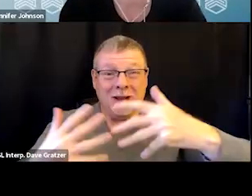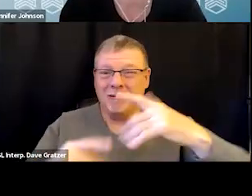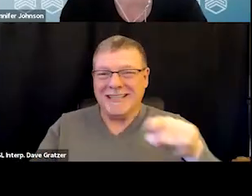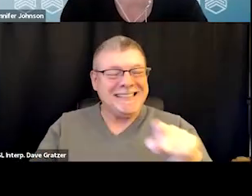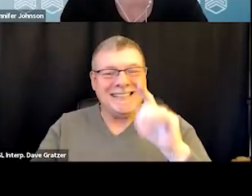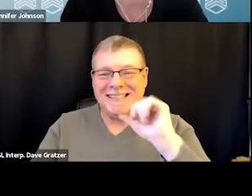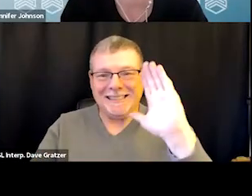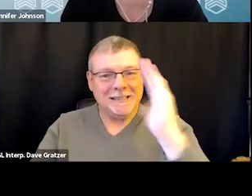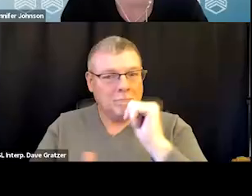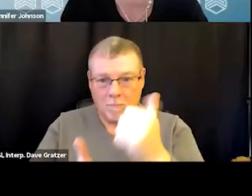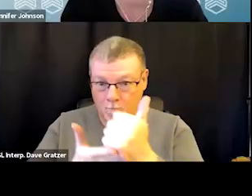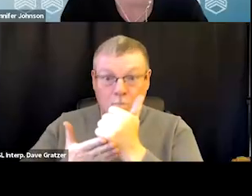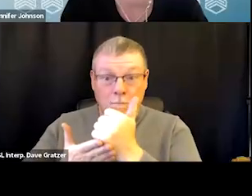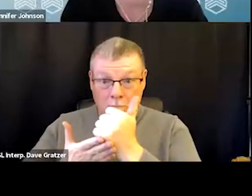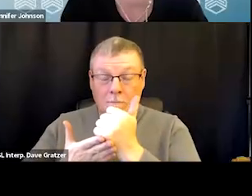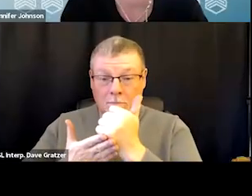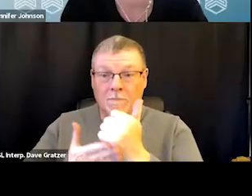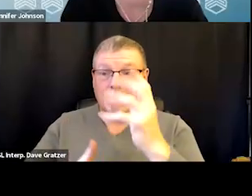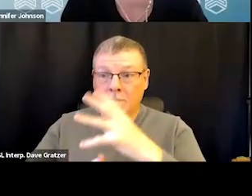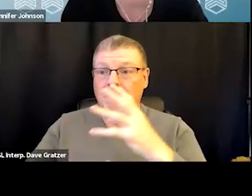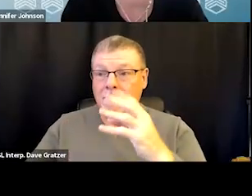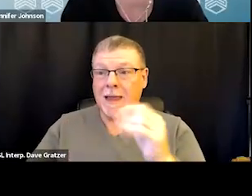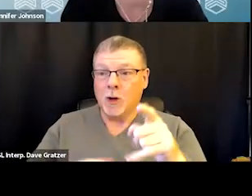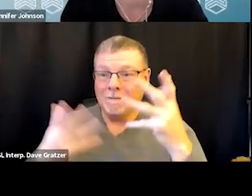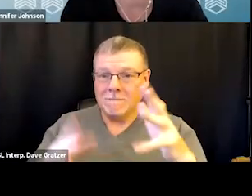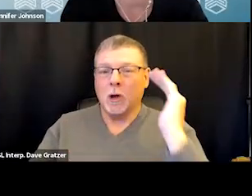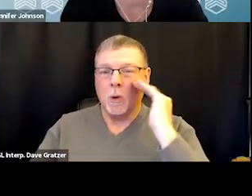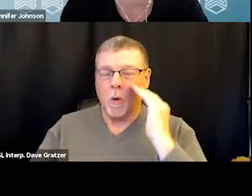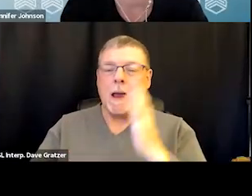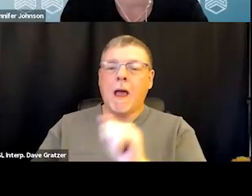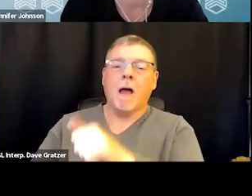helpful and that you know that, um, there are better ways to do things, so.